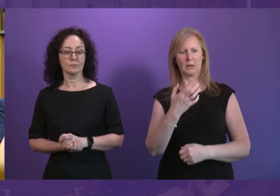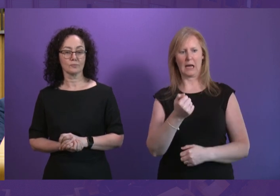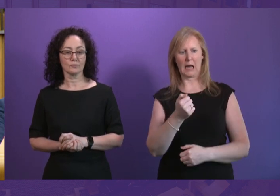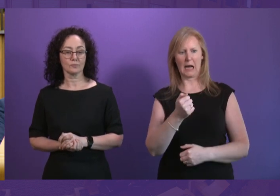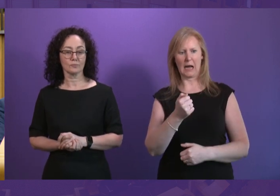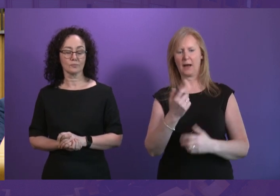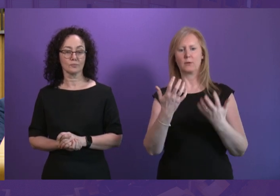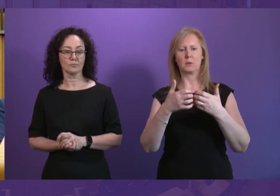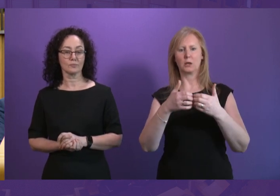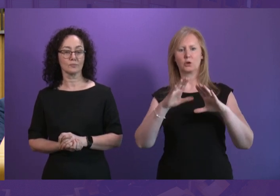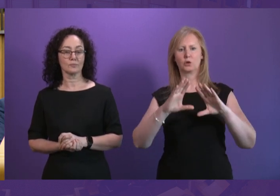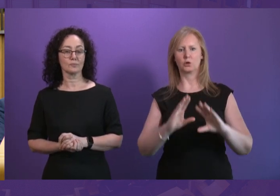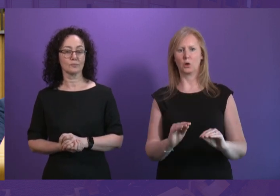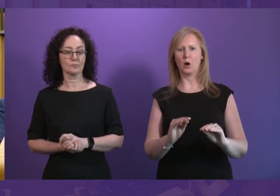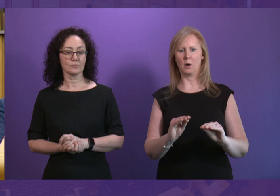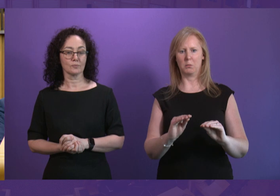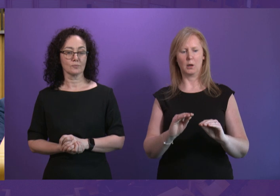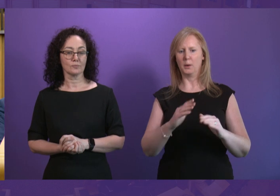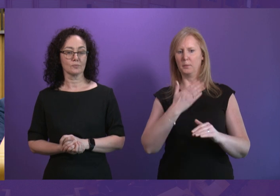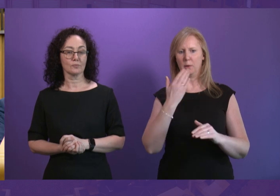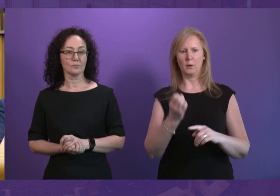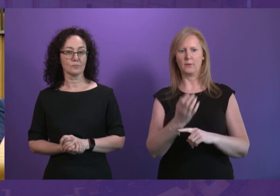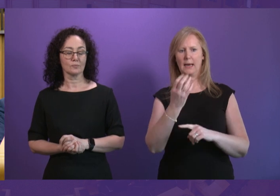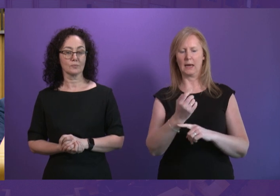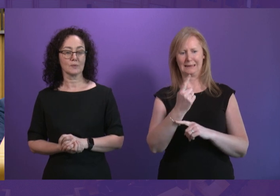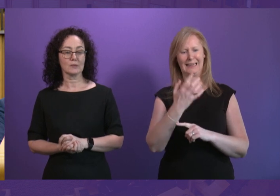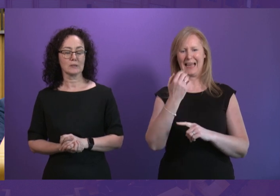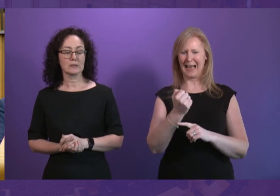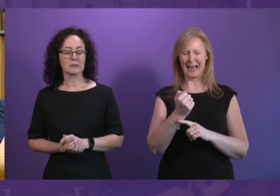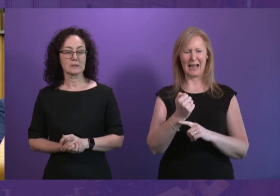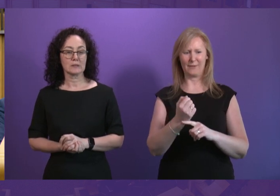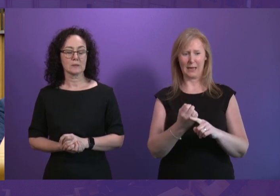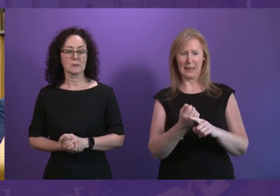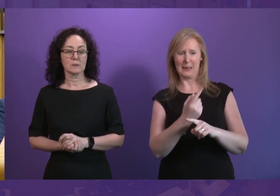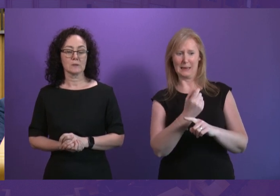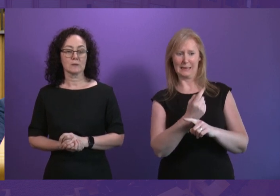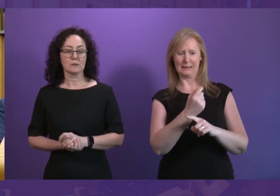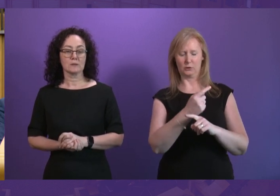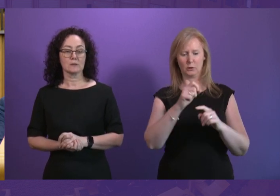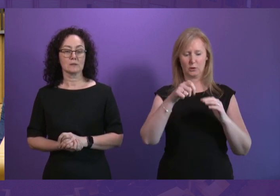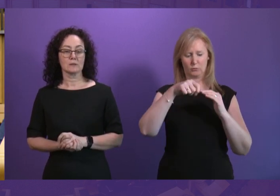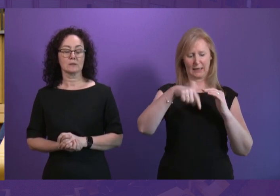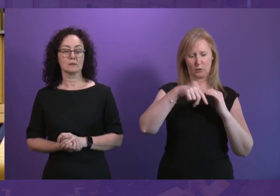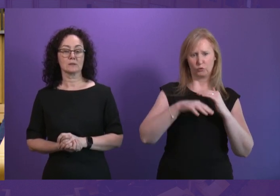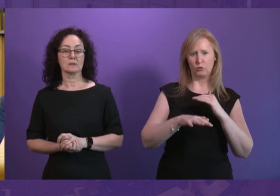no flaring. There is increasing evidence of contaminants leaching into the ground, the air and the water.